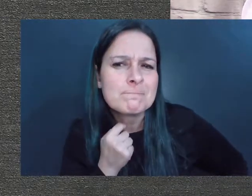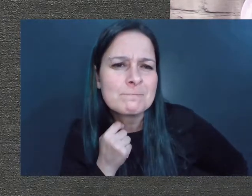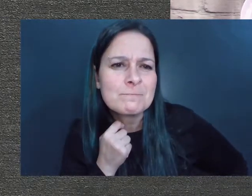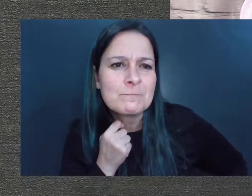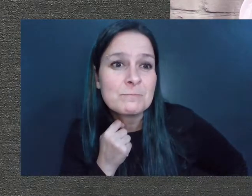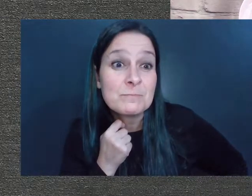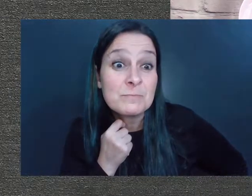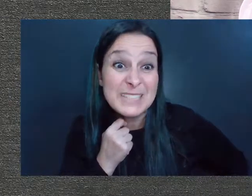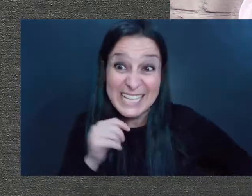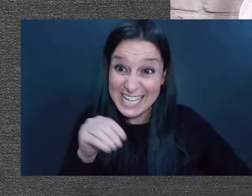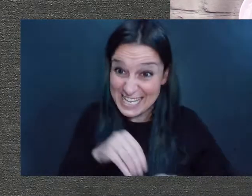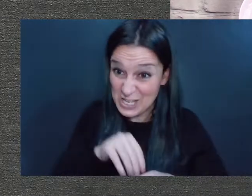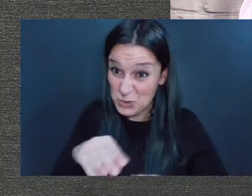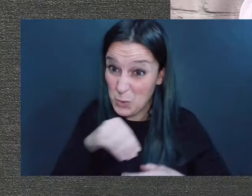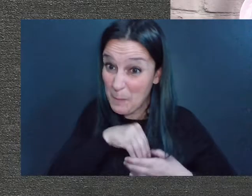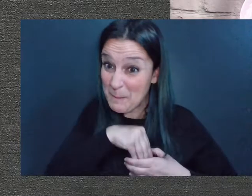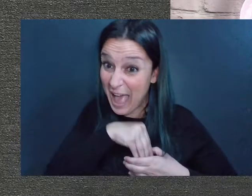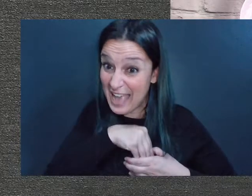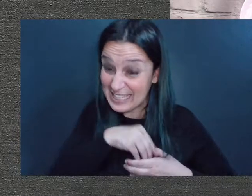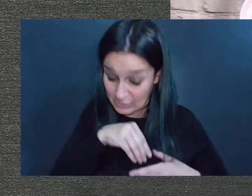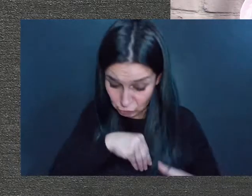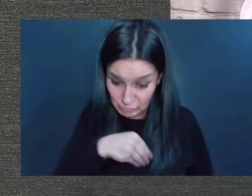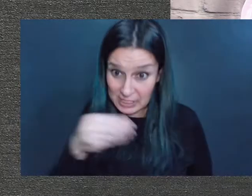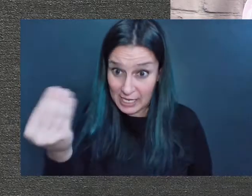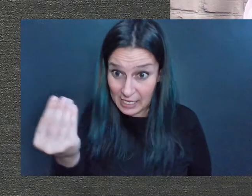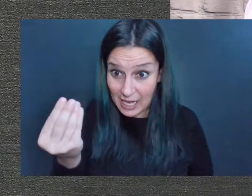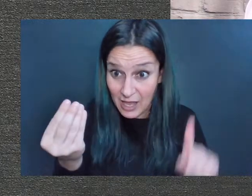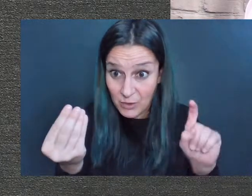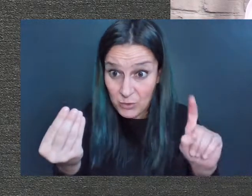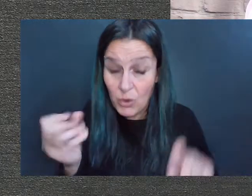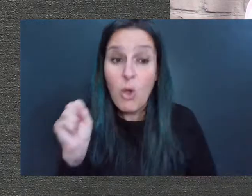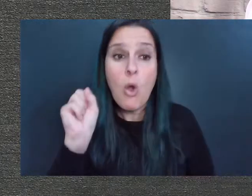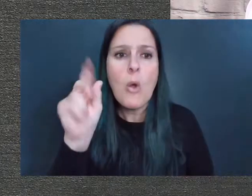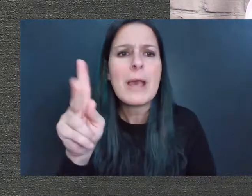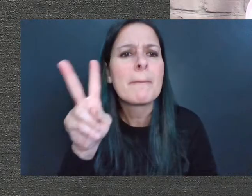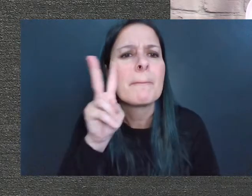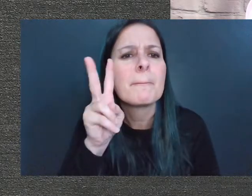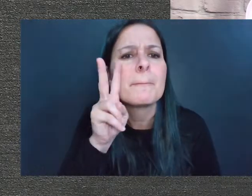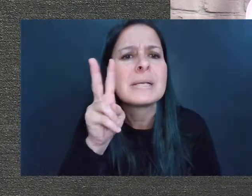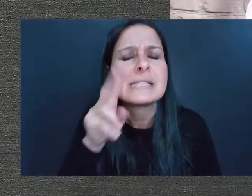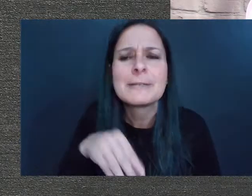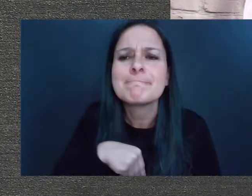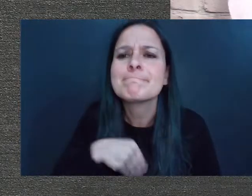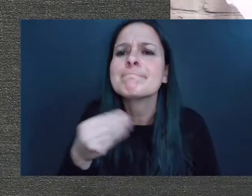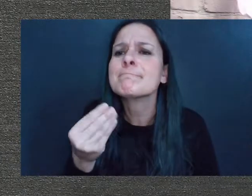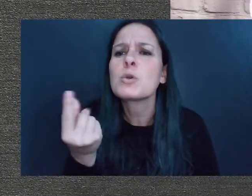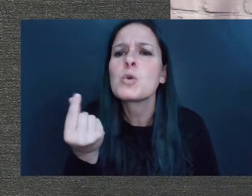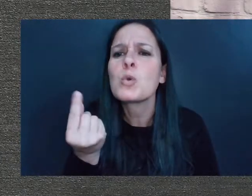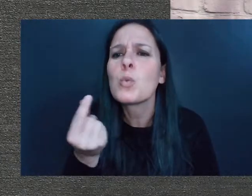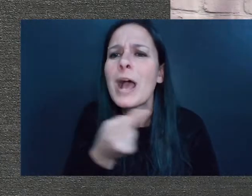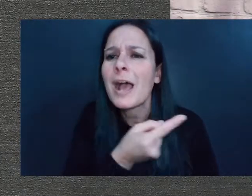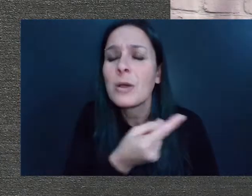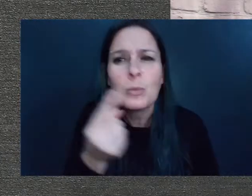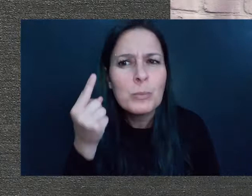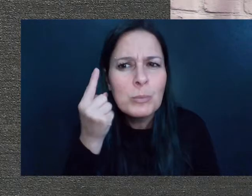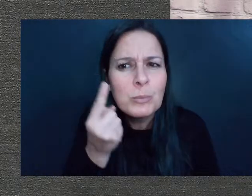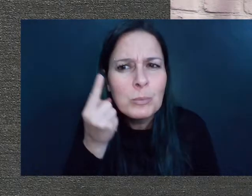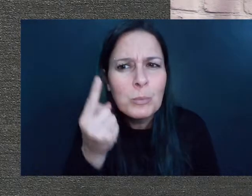It's in your pocket, I should take it out? Okay, let's see what's in mouse's pocket. What do you think it could be?